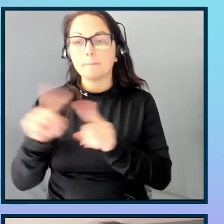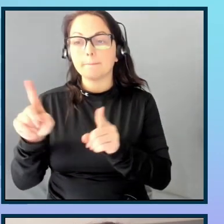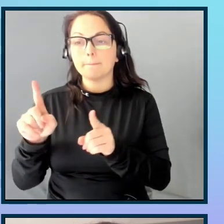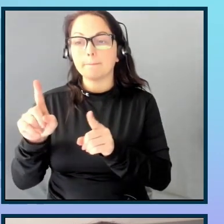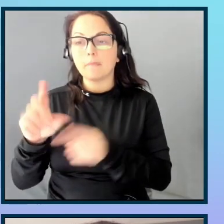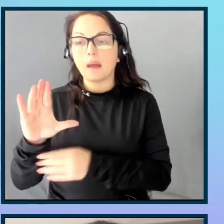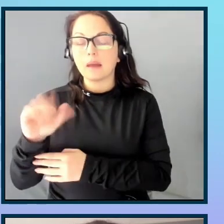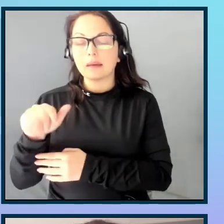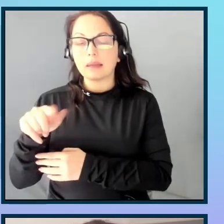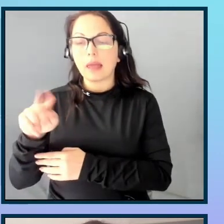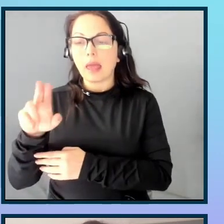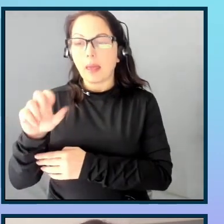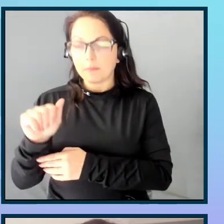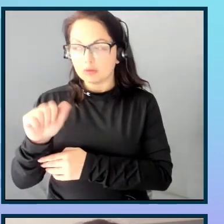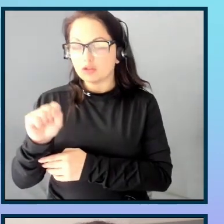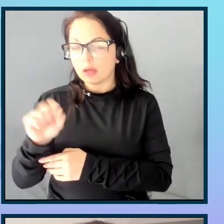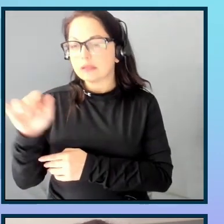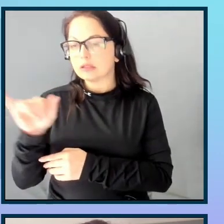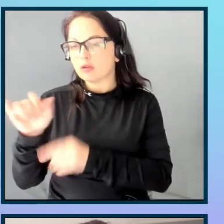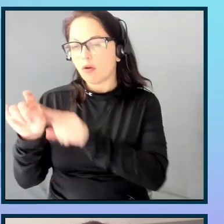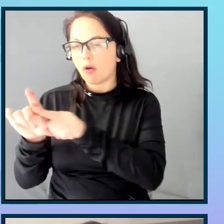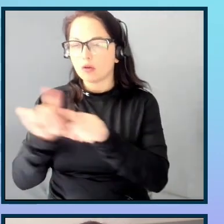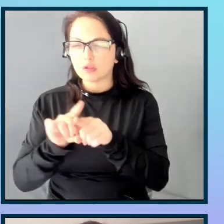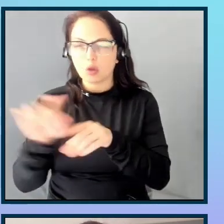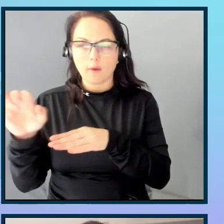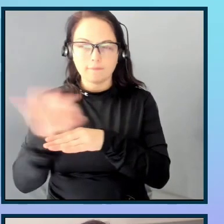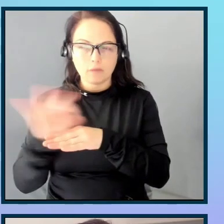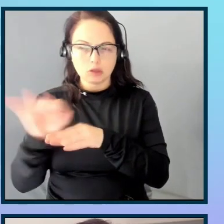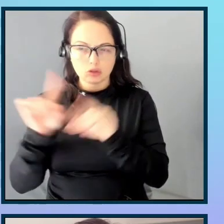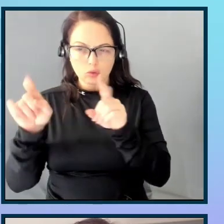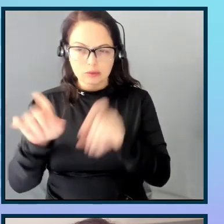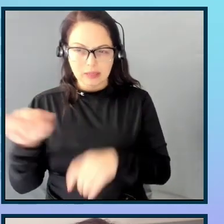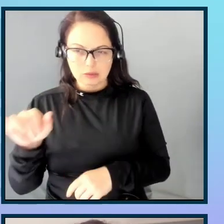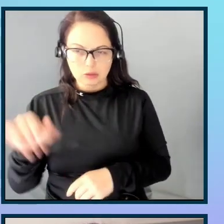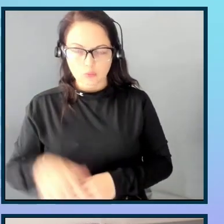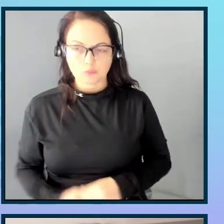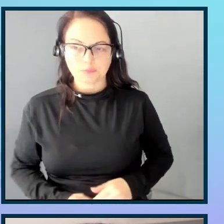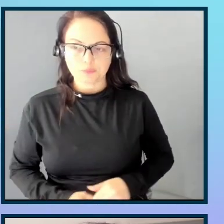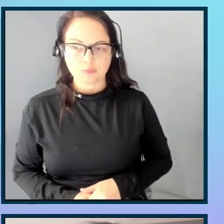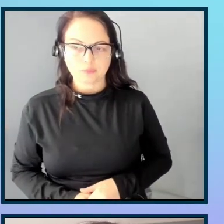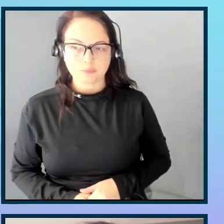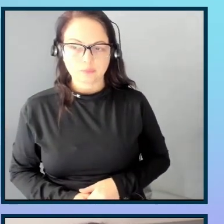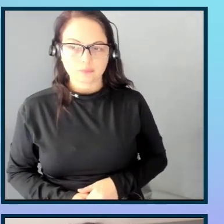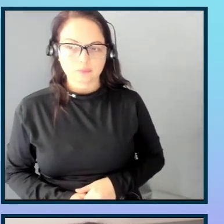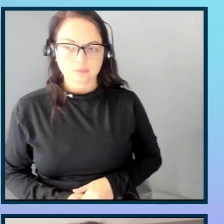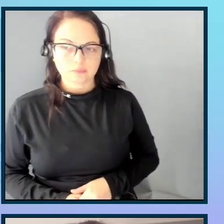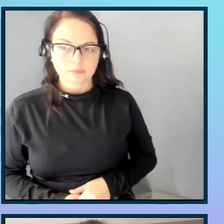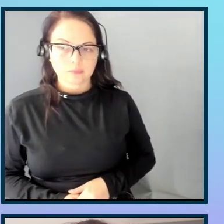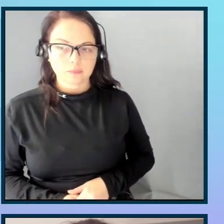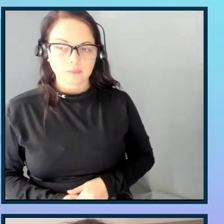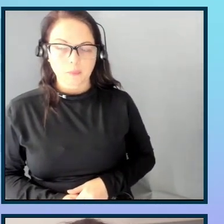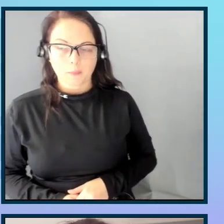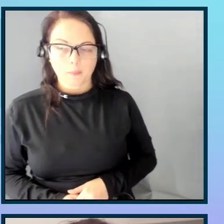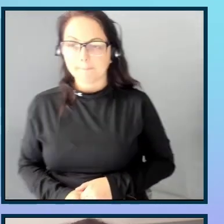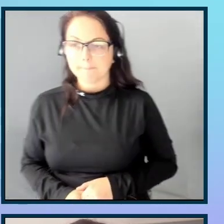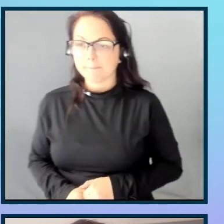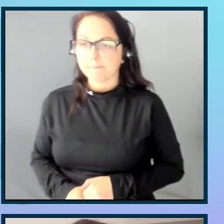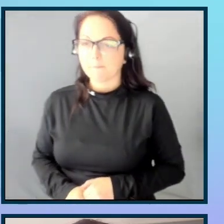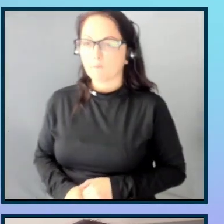cognitive functional tests. There is one exception to this, which is recognizing common objects.